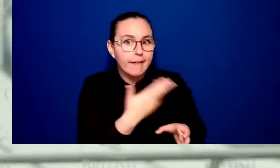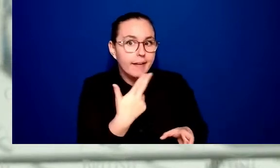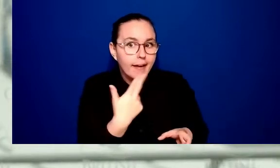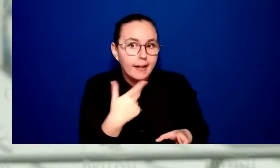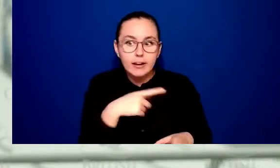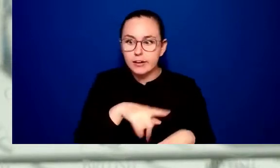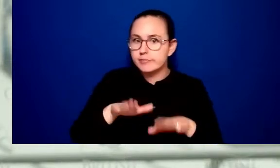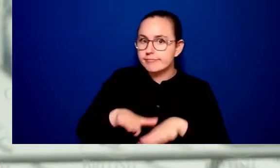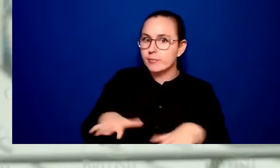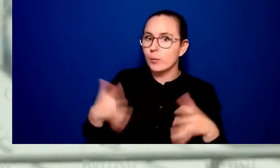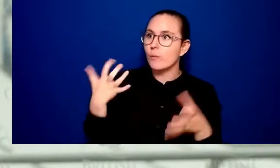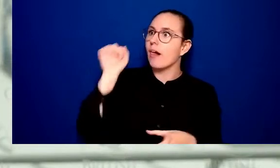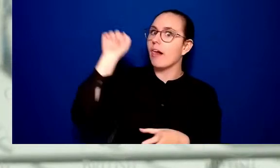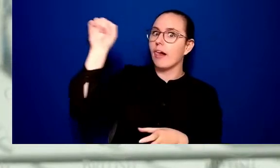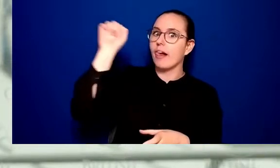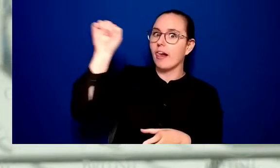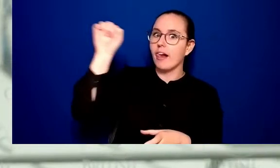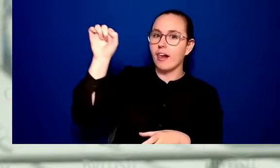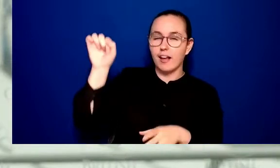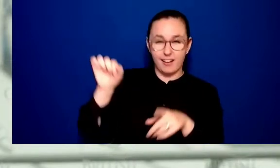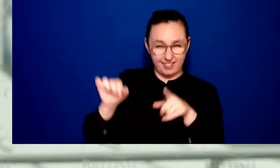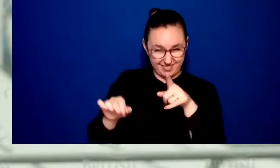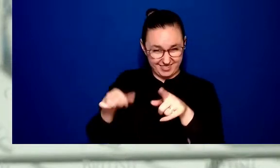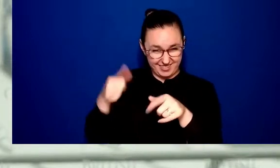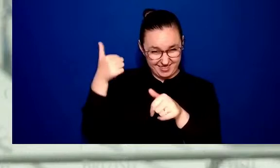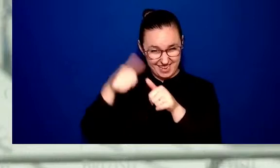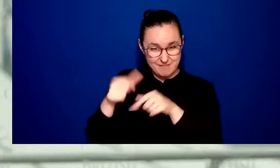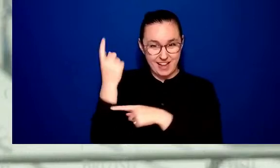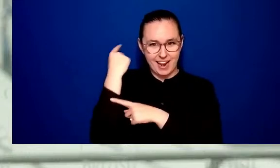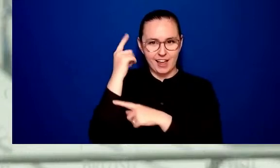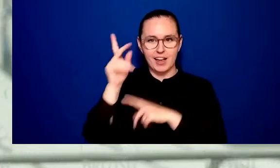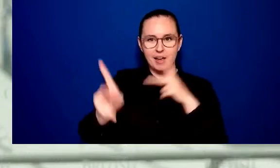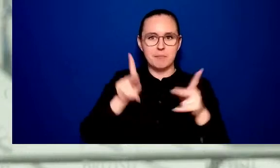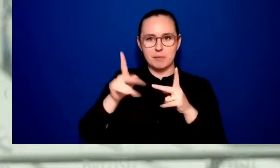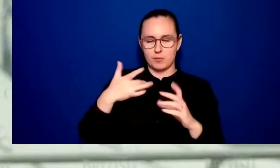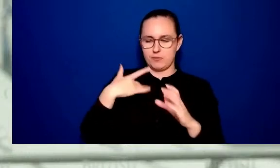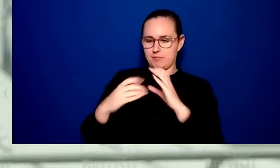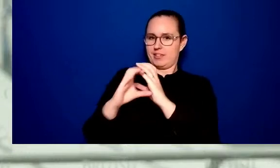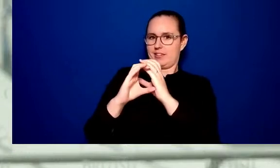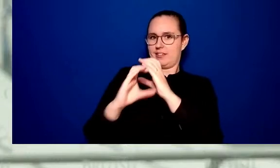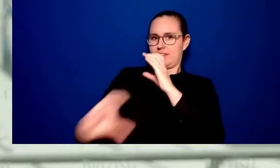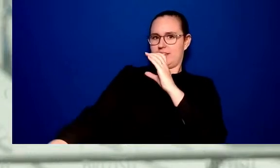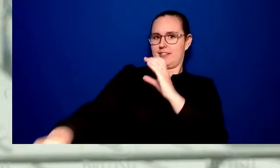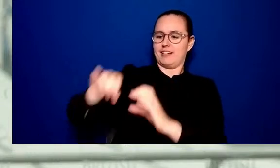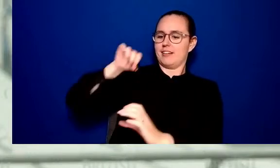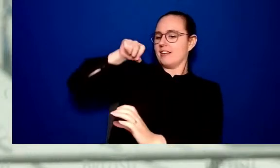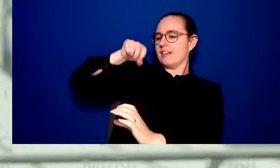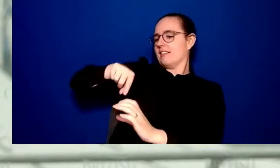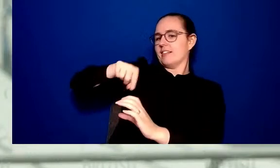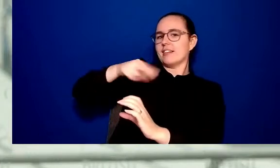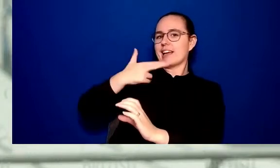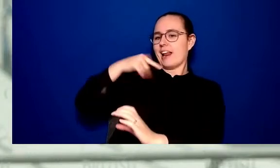getting creative with candy chutes and things like that? How would you compare it? And what can parents and trick or